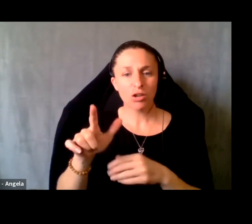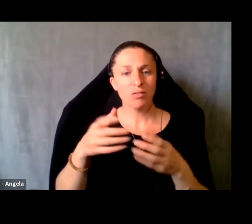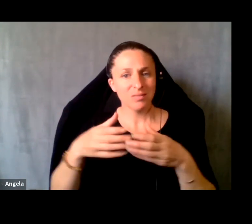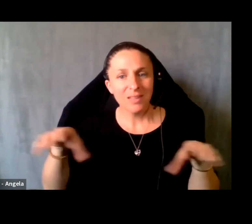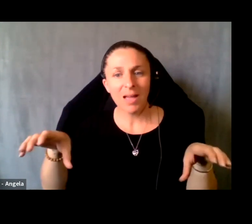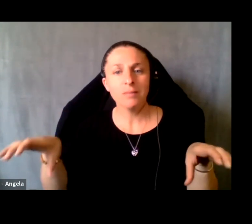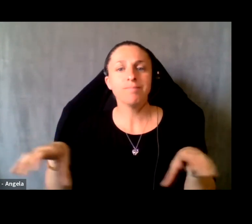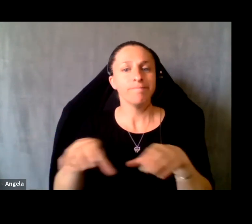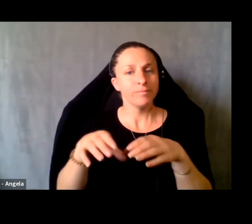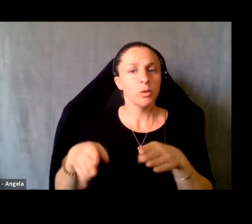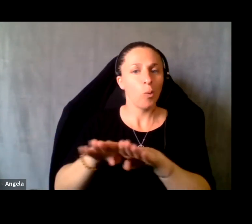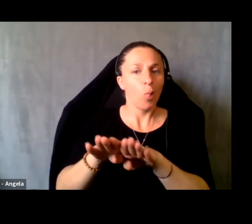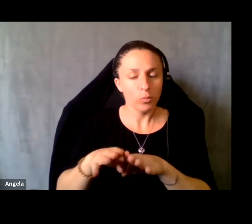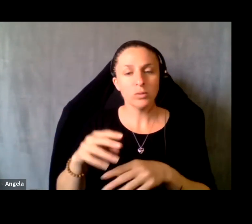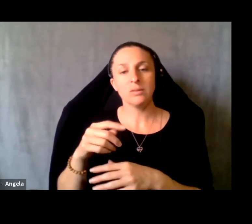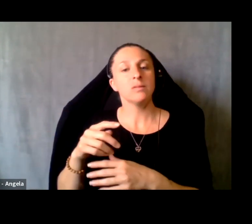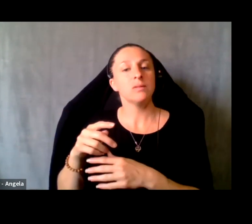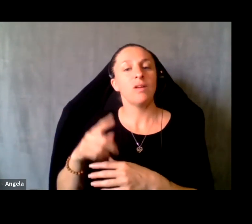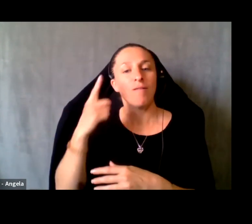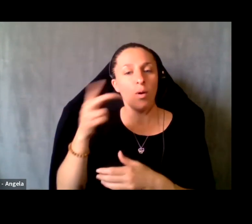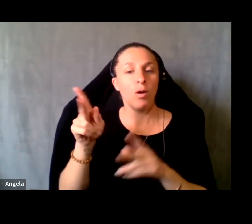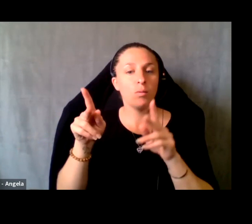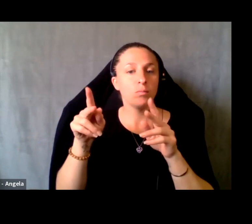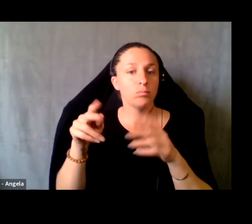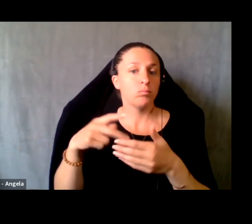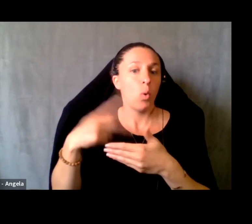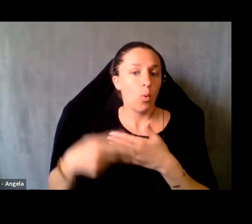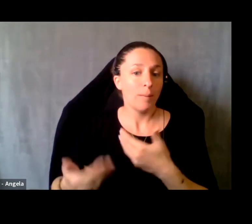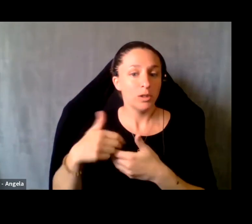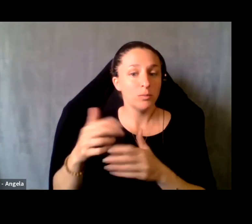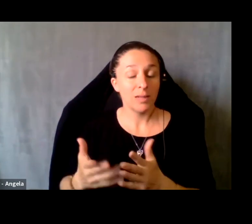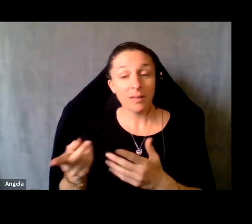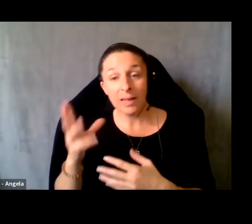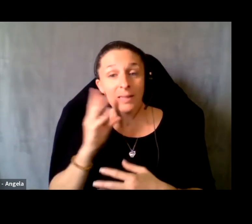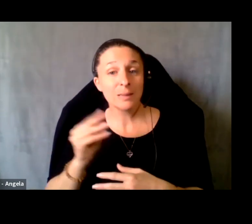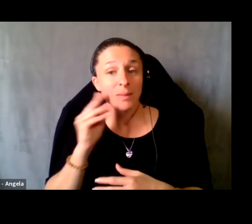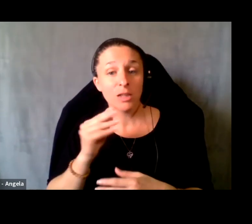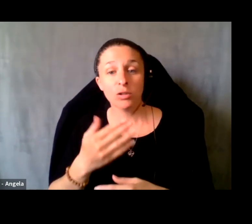program participants and that they may experience an improved quality of life as they're able